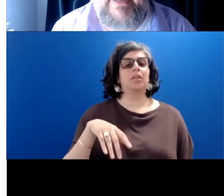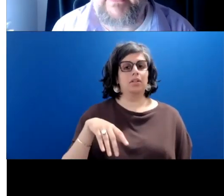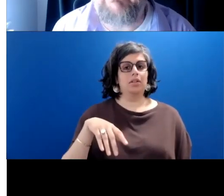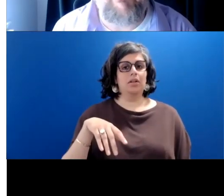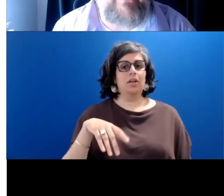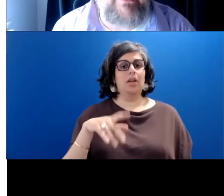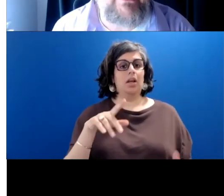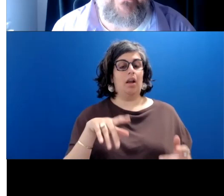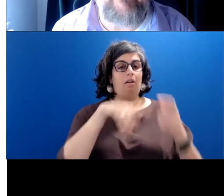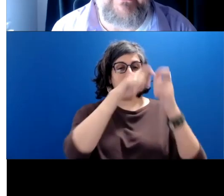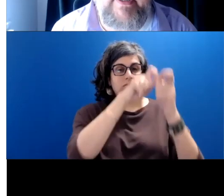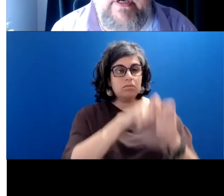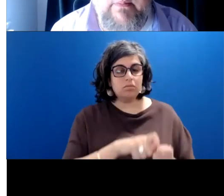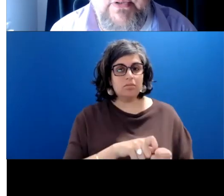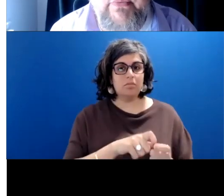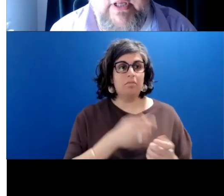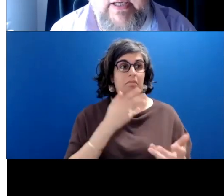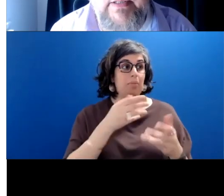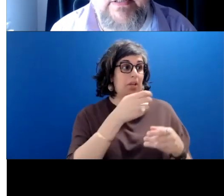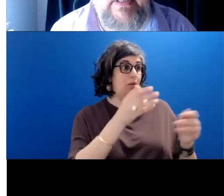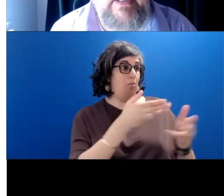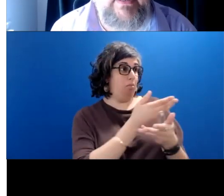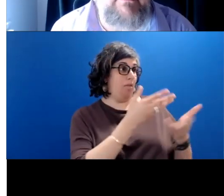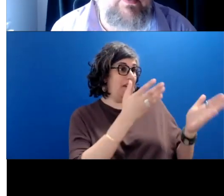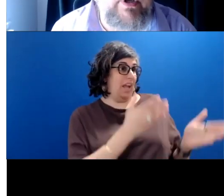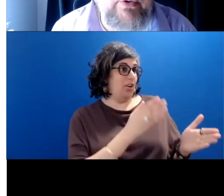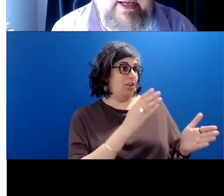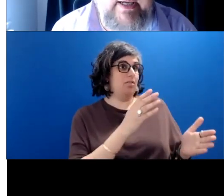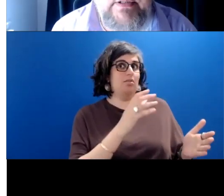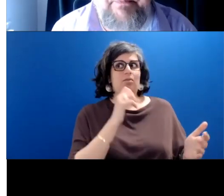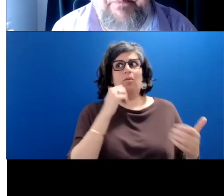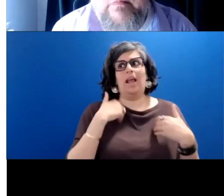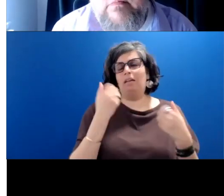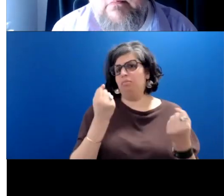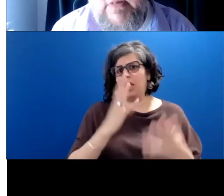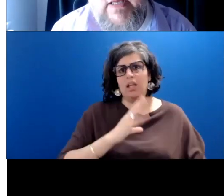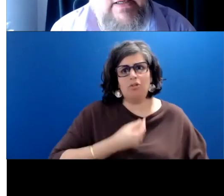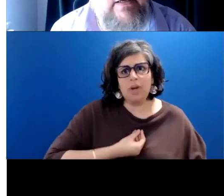by providers who have limited numbers of clients who are trans.